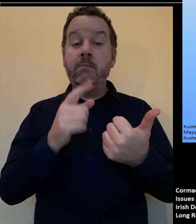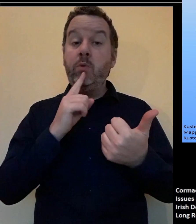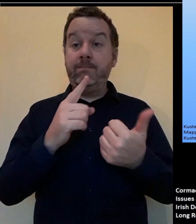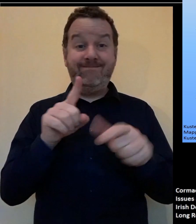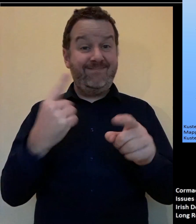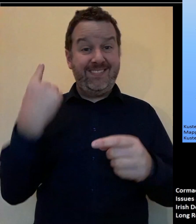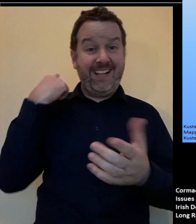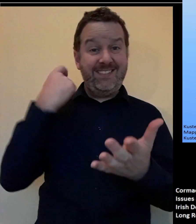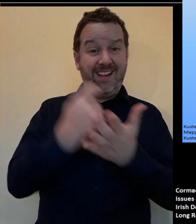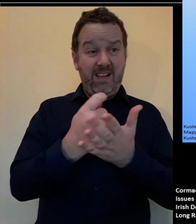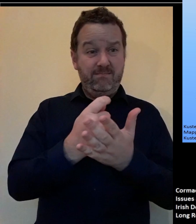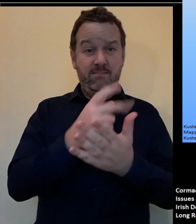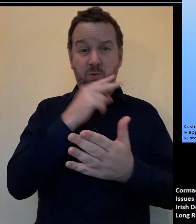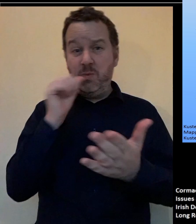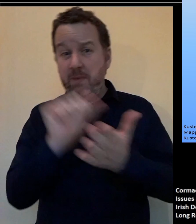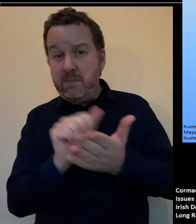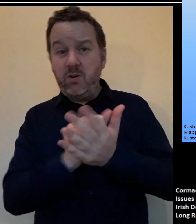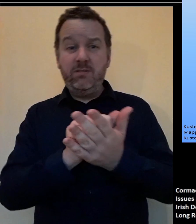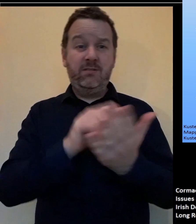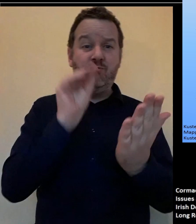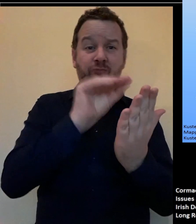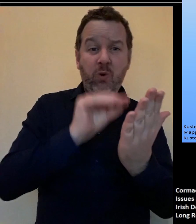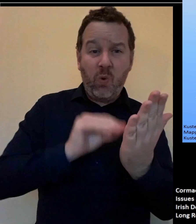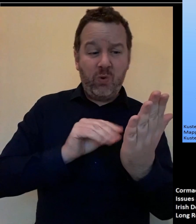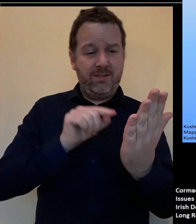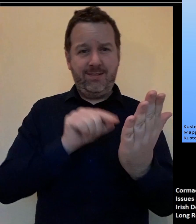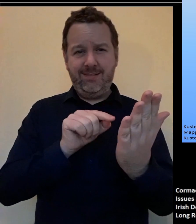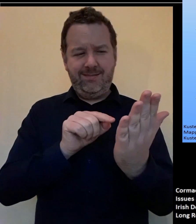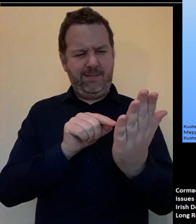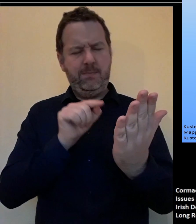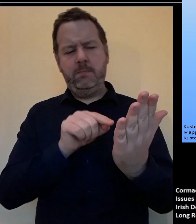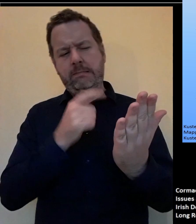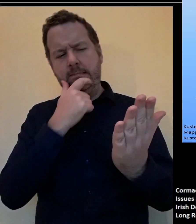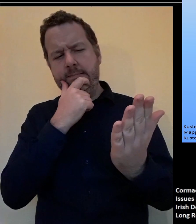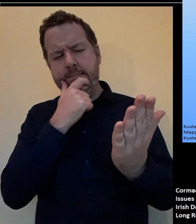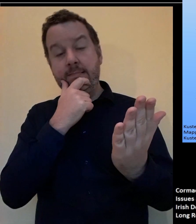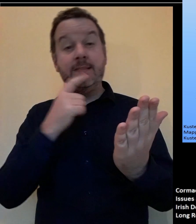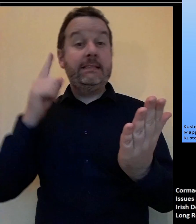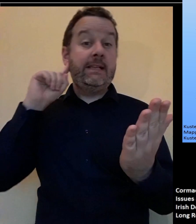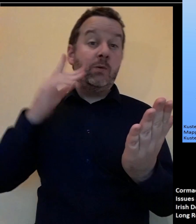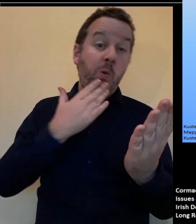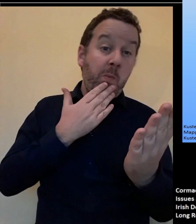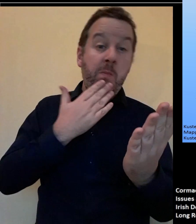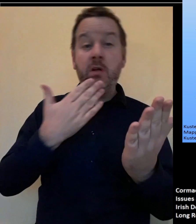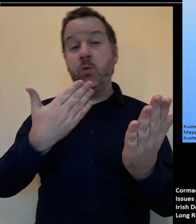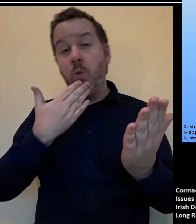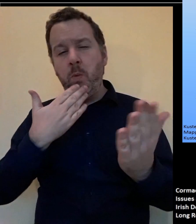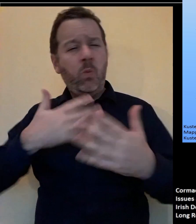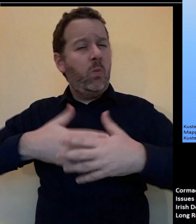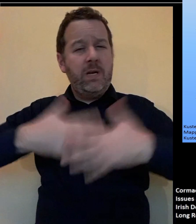It is still complicated however by the fact that the source is used typically are vague